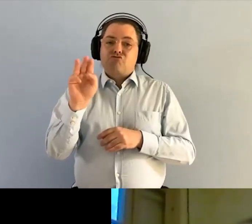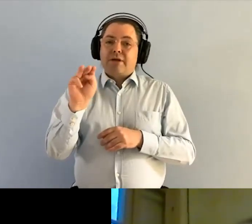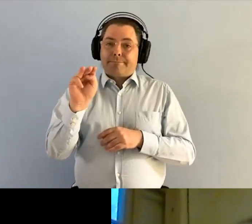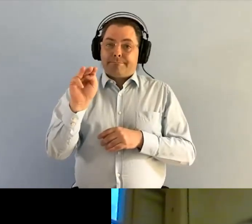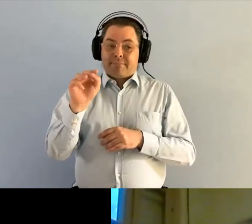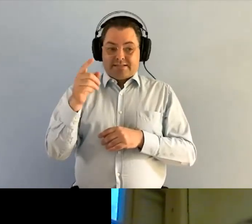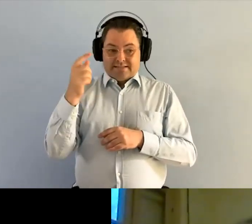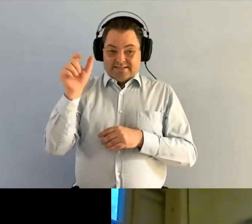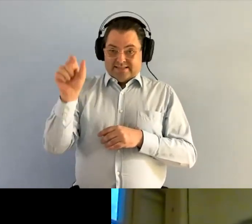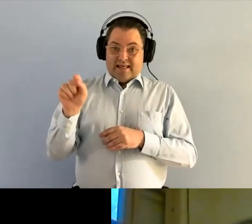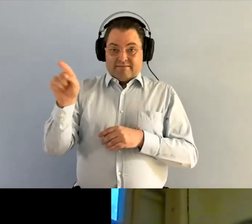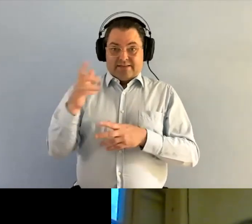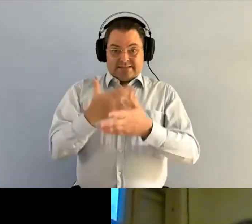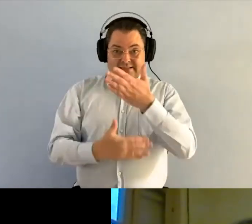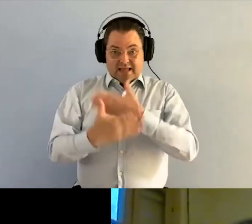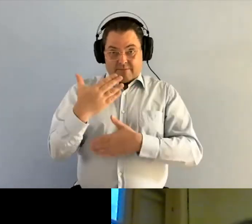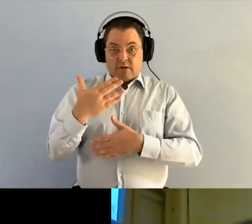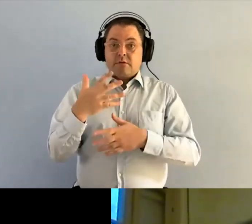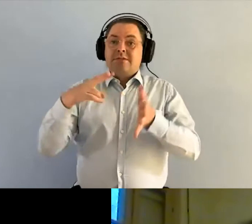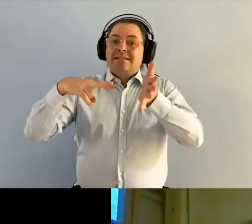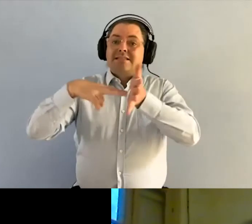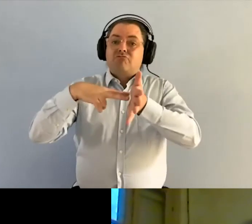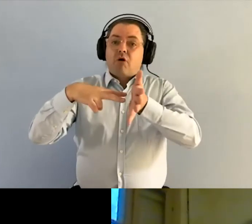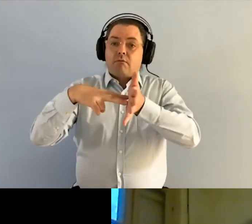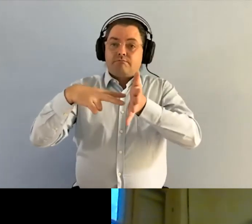first that ream Mohammed to share